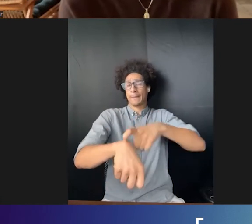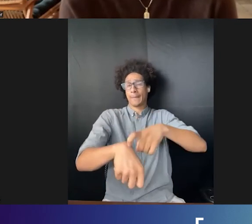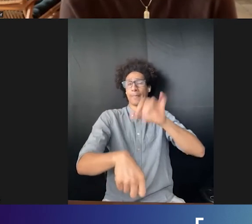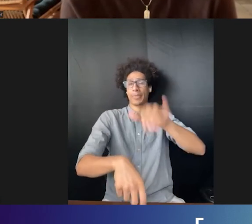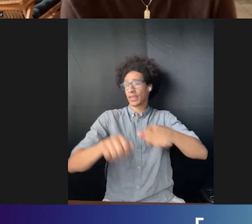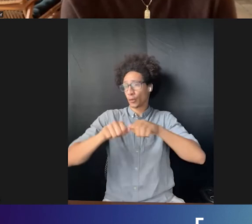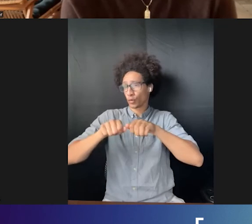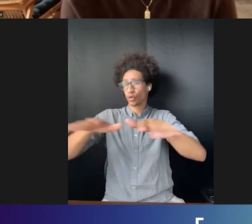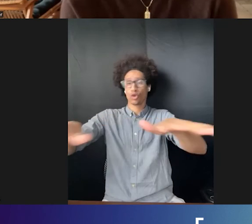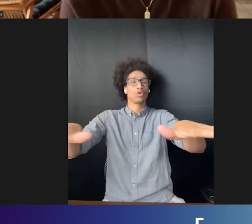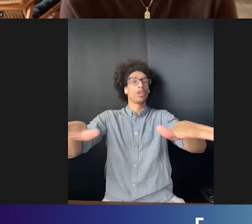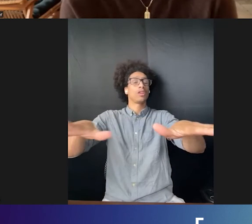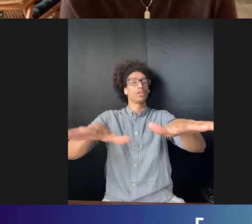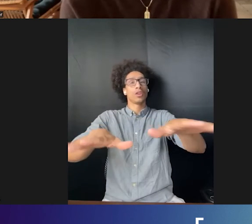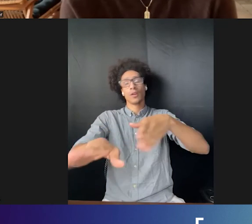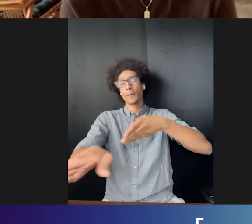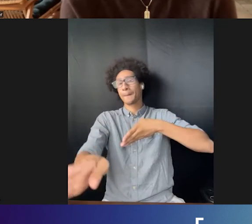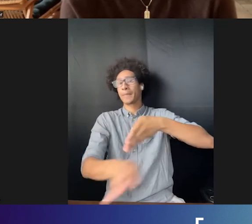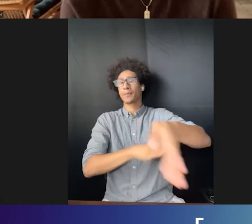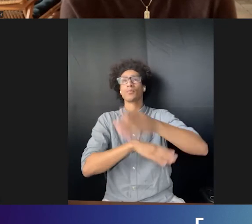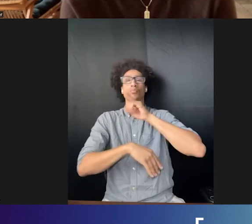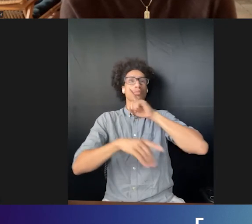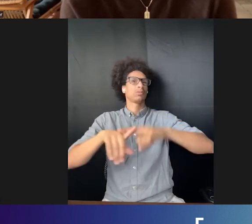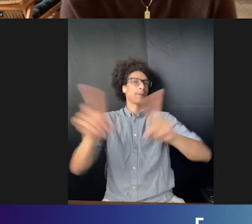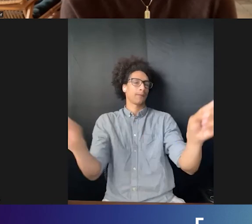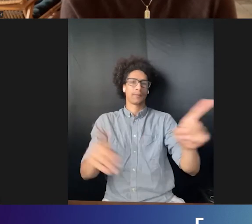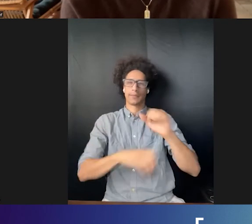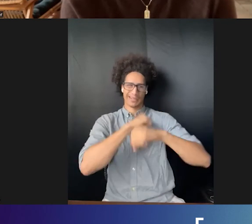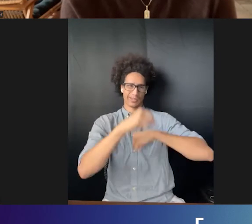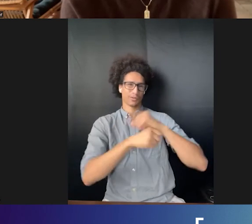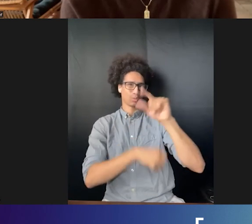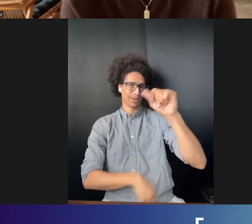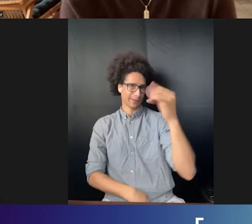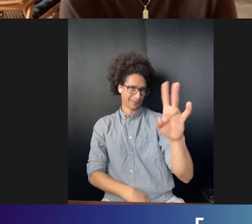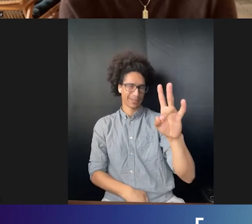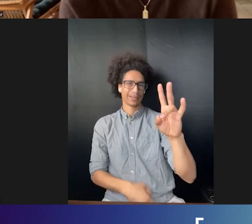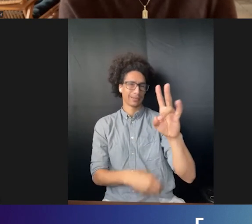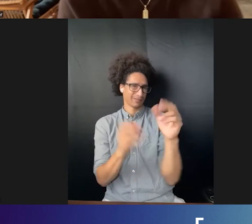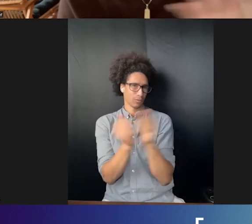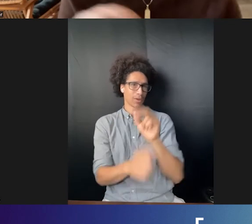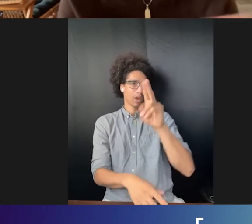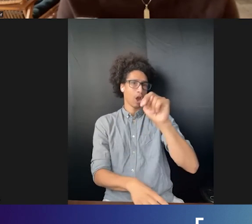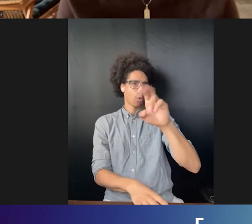So this was what, circa 2017 and it was with unrest where I think just windowing